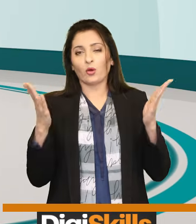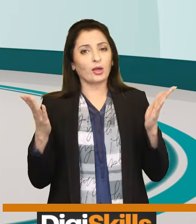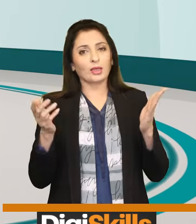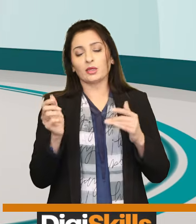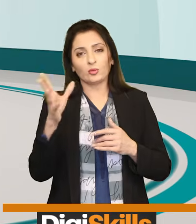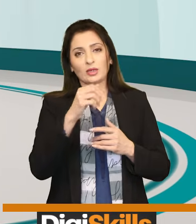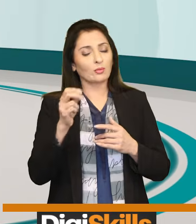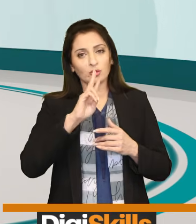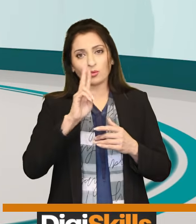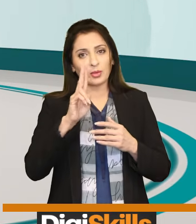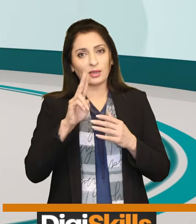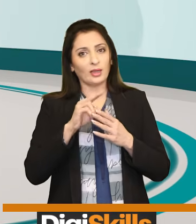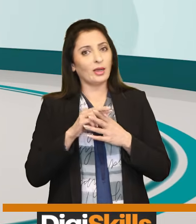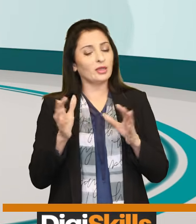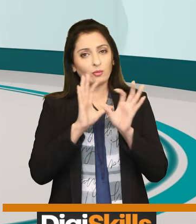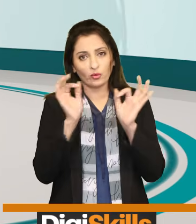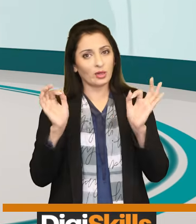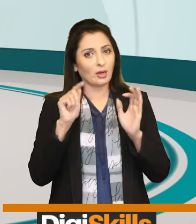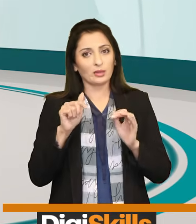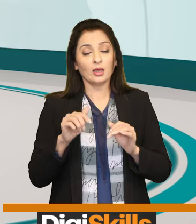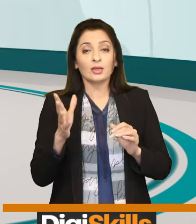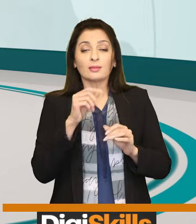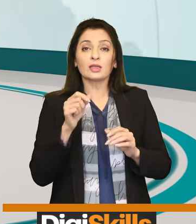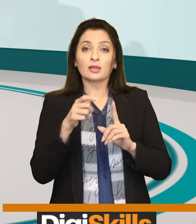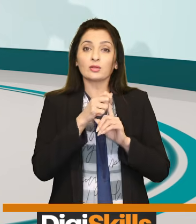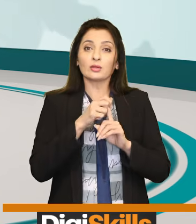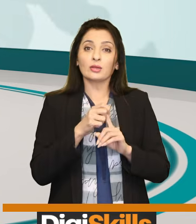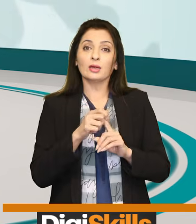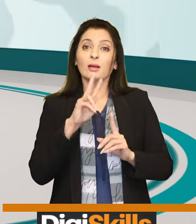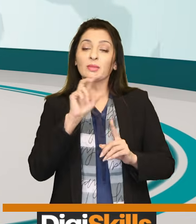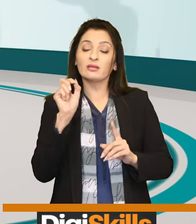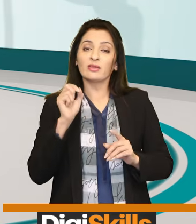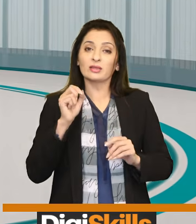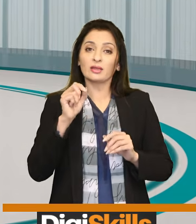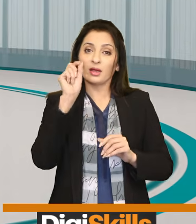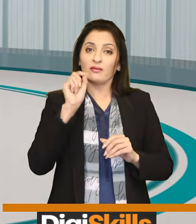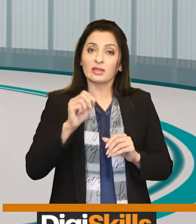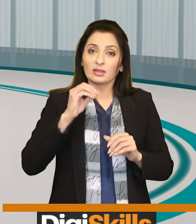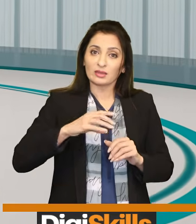So, I hope this says a lot about freelancing and the most encouraging part is that